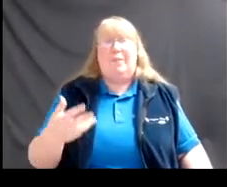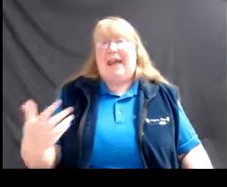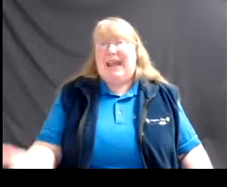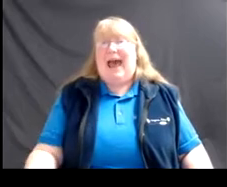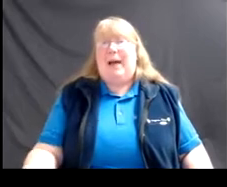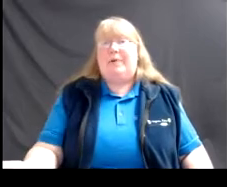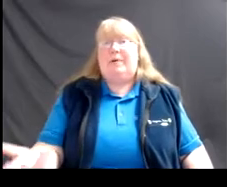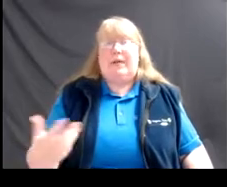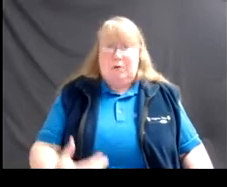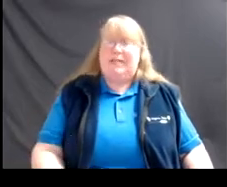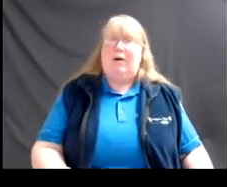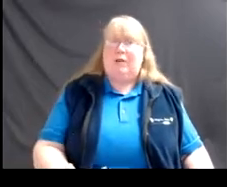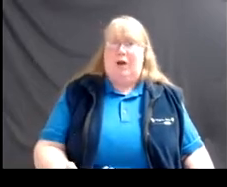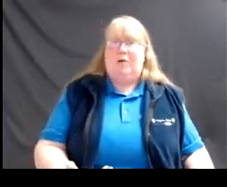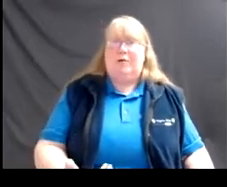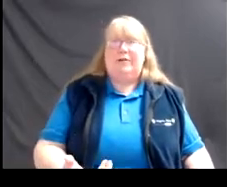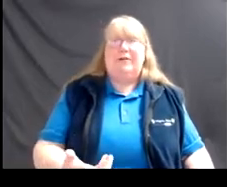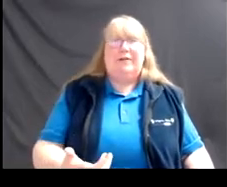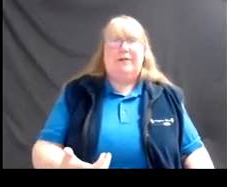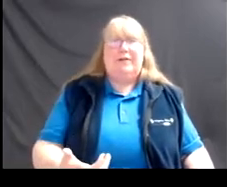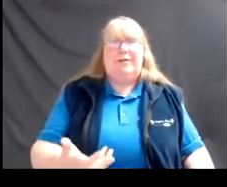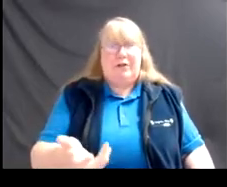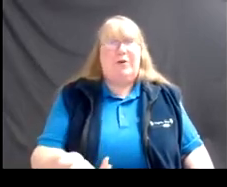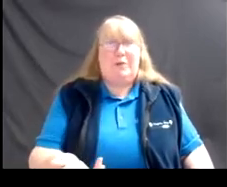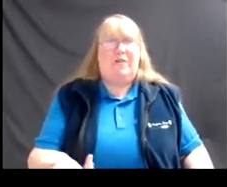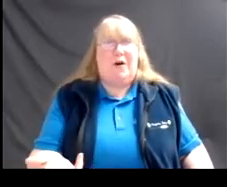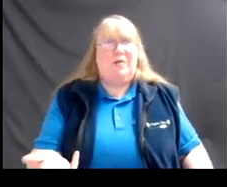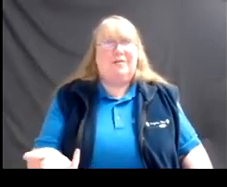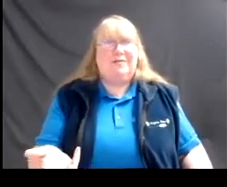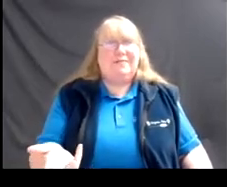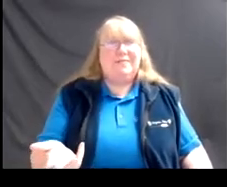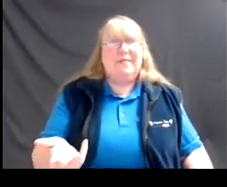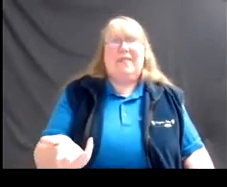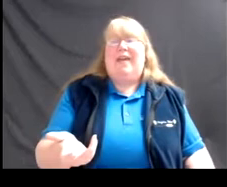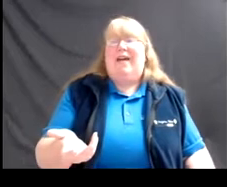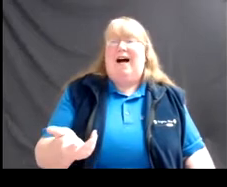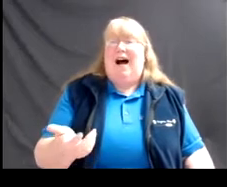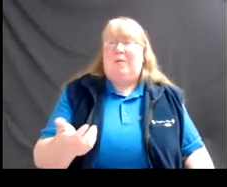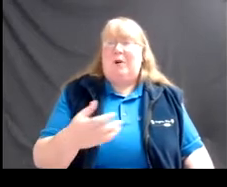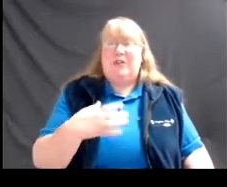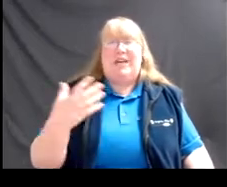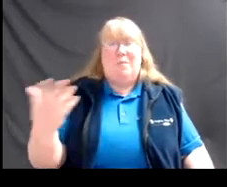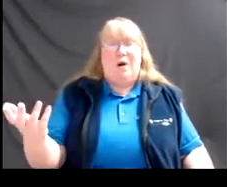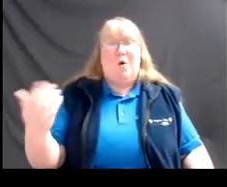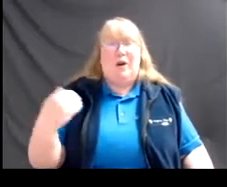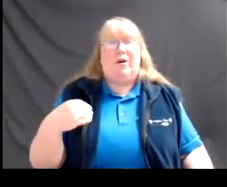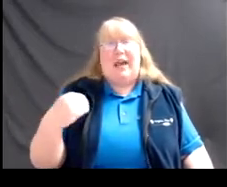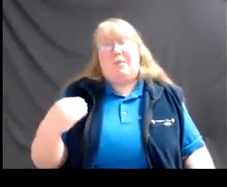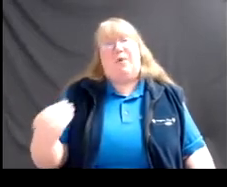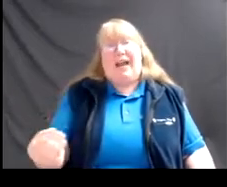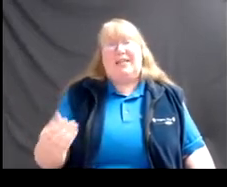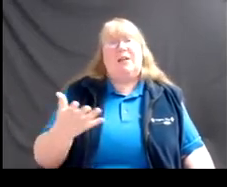by an app that you download to your smartphone. We are seeing more and more hearing aid brands